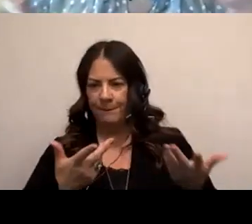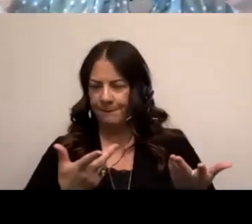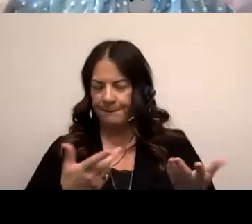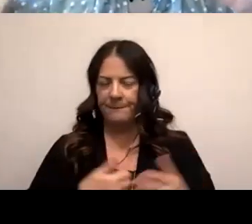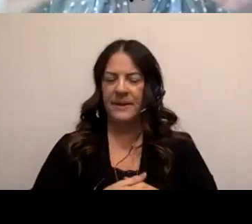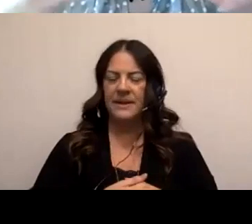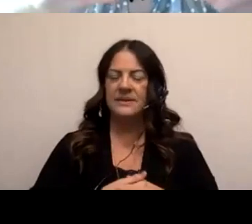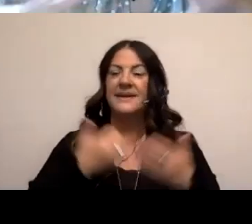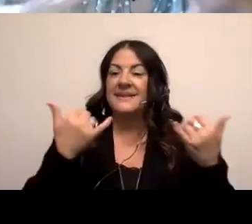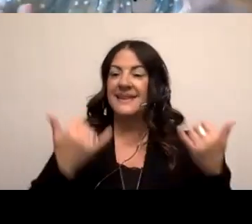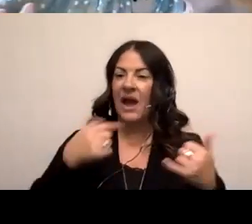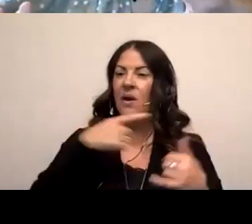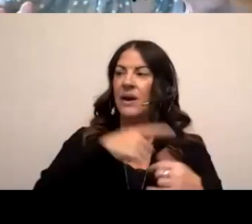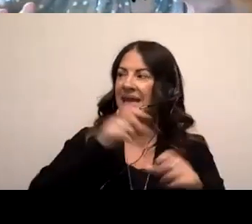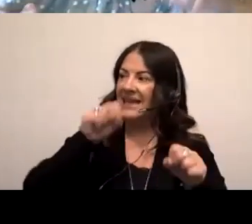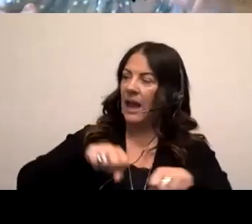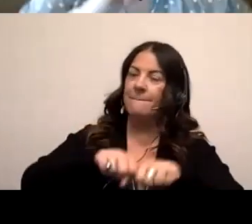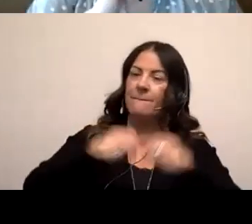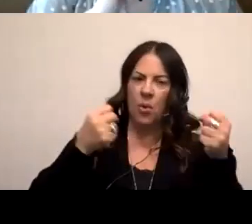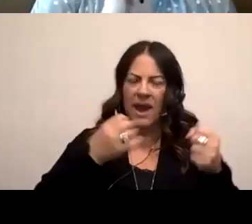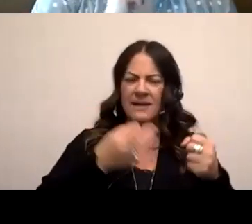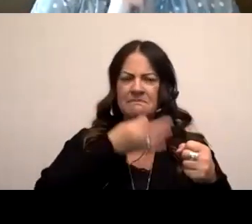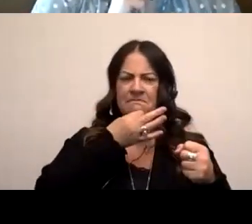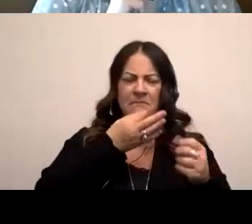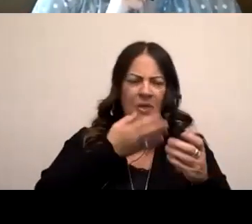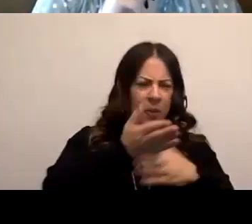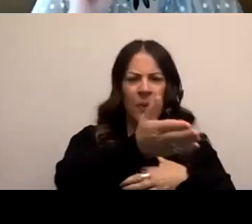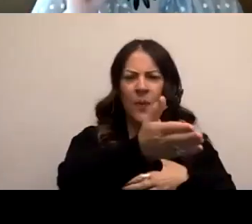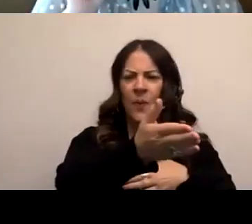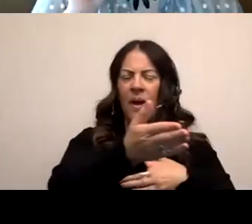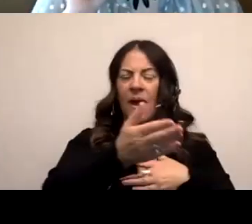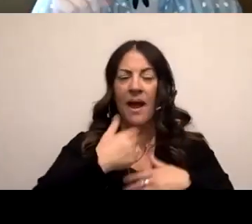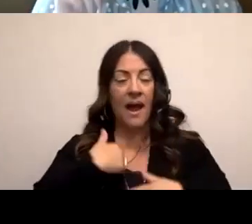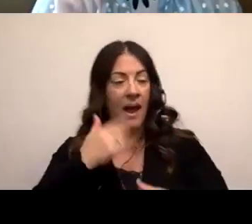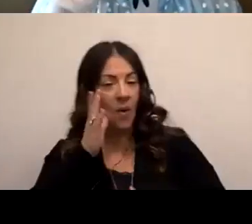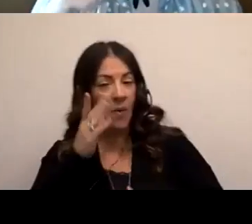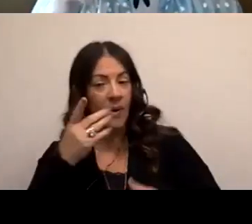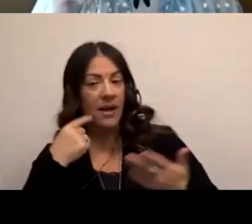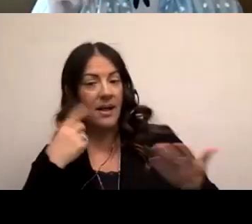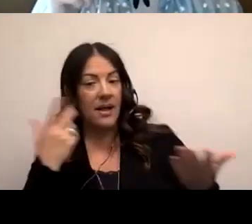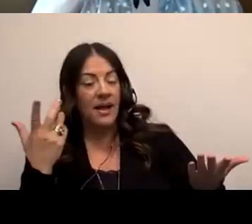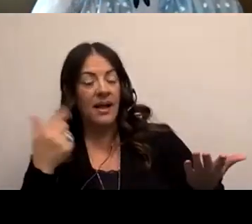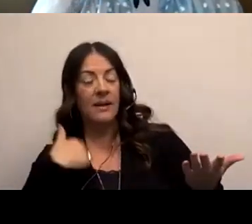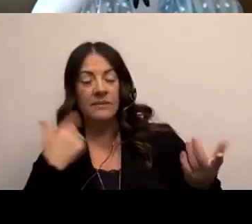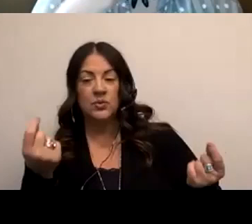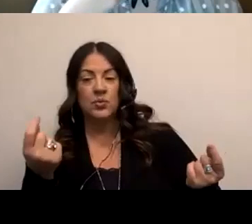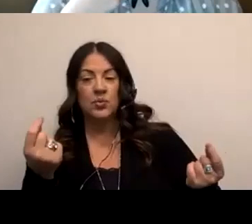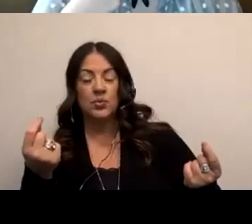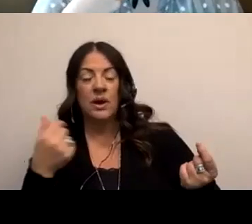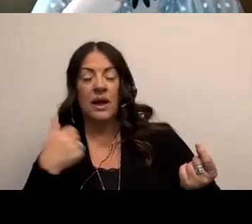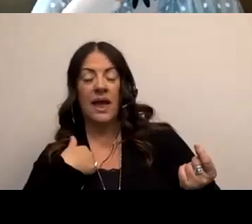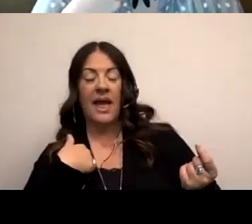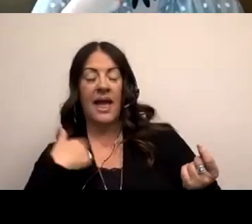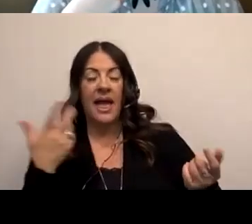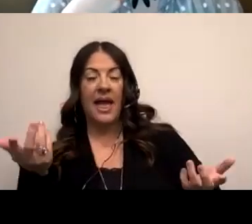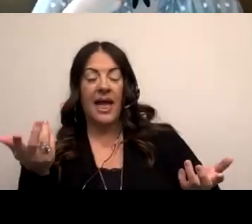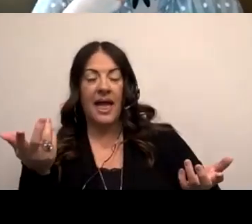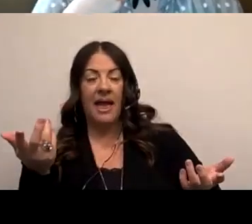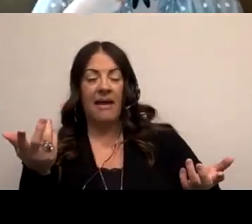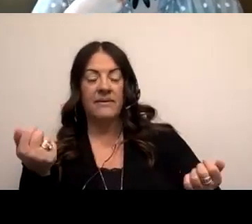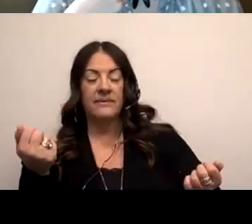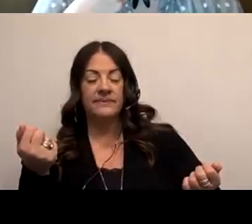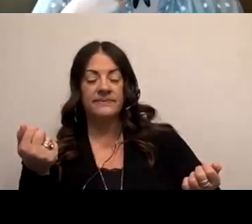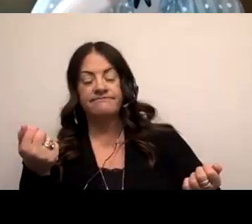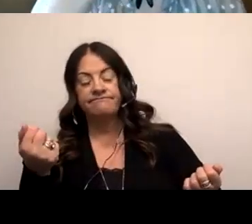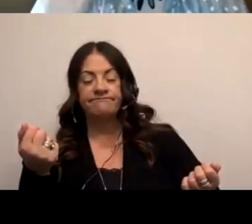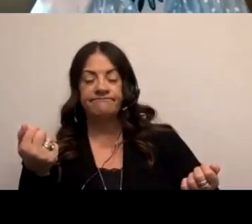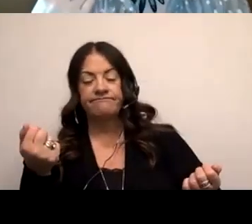THE POINT WHERE HE CAN BREAKTHROUGH THE BARRIERS. I WILL SAY -- IN A SORT OF KIND OF I DON'T